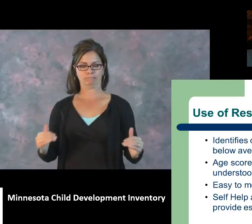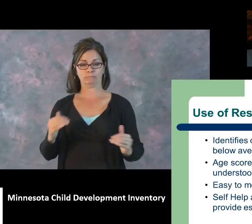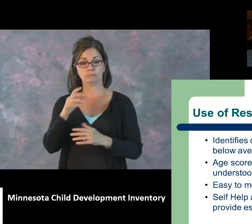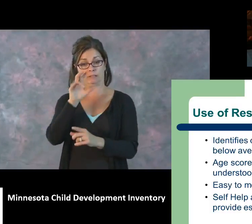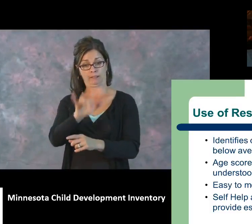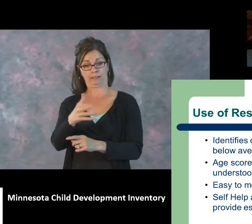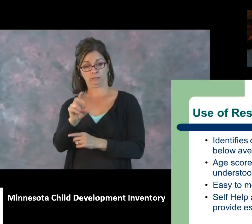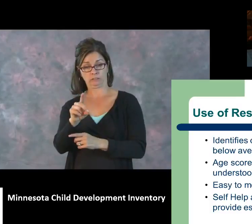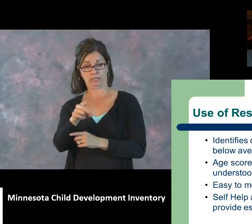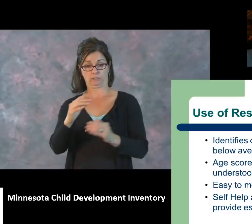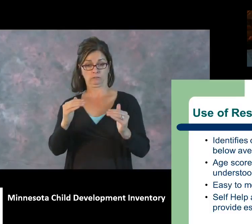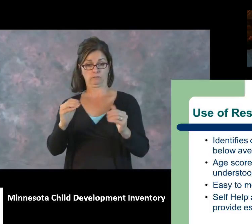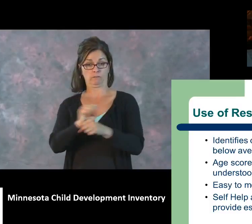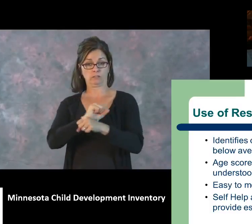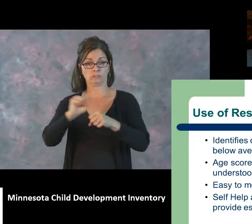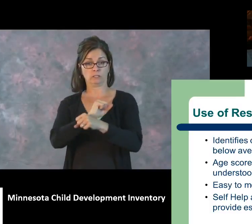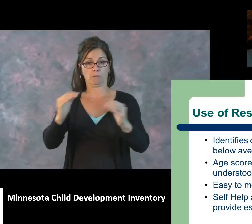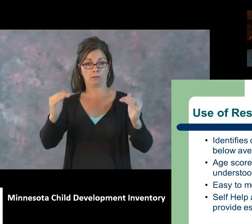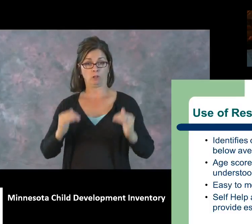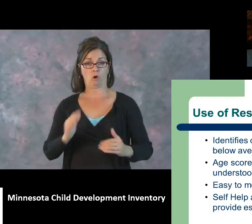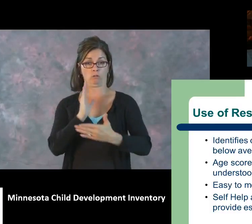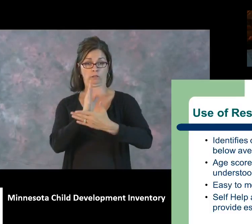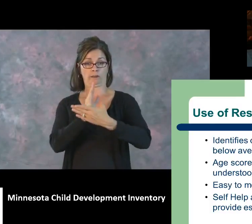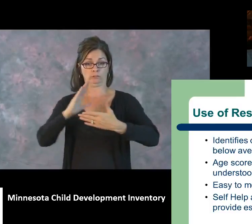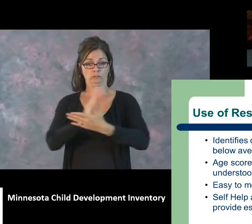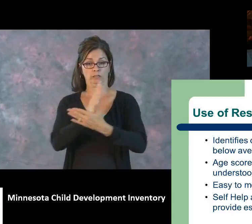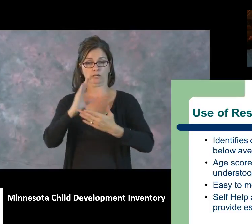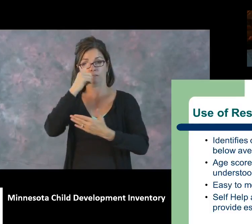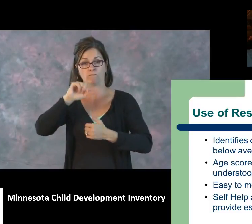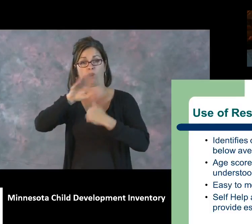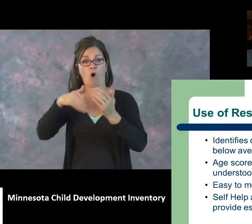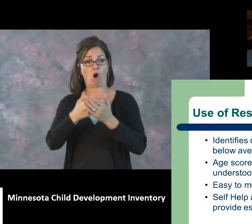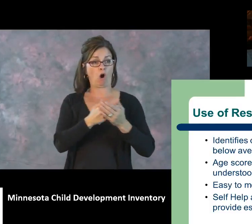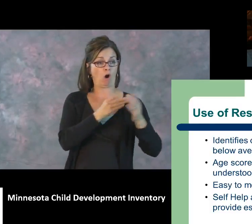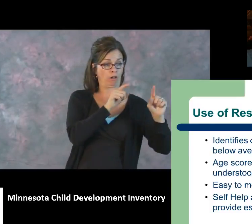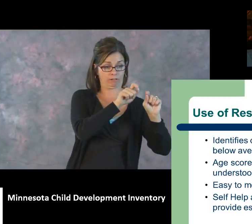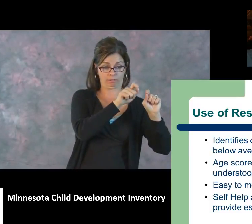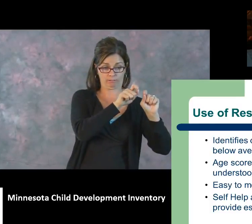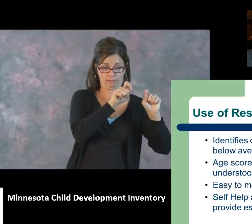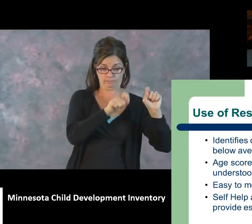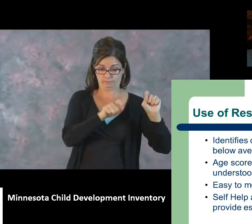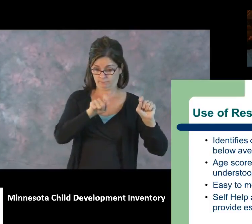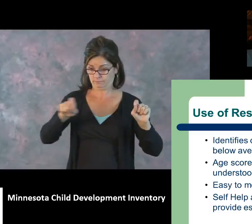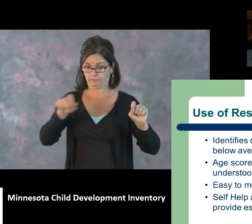below the average range, really across the board, and that may be indicative of an overall